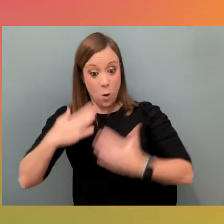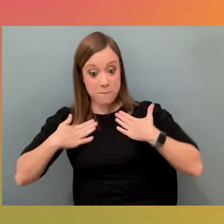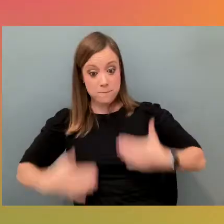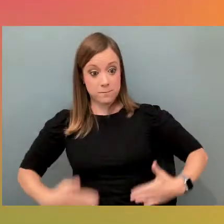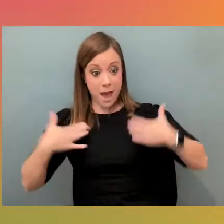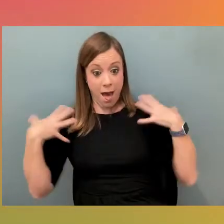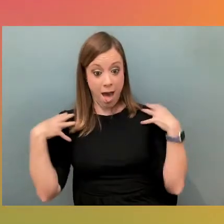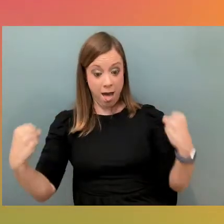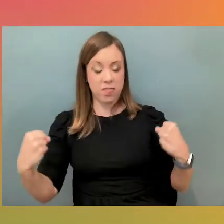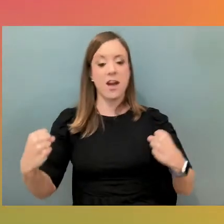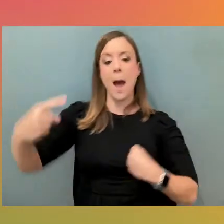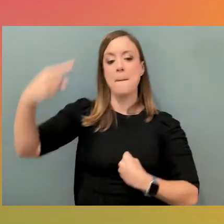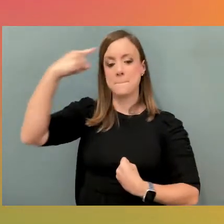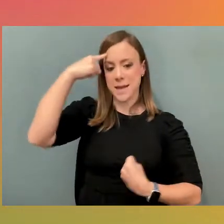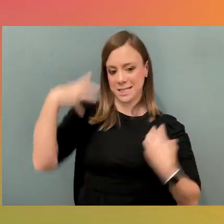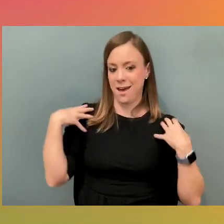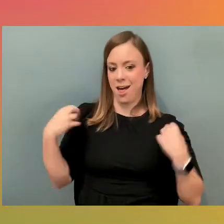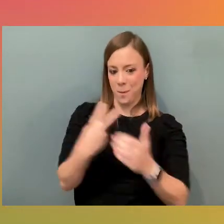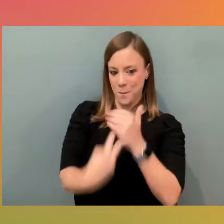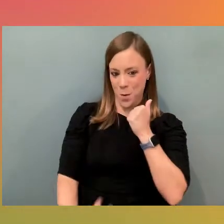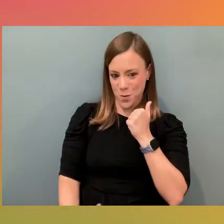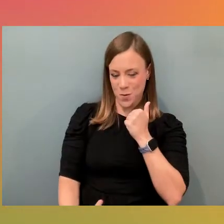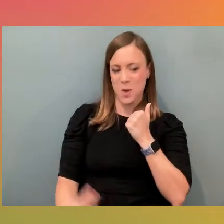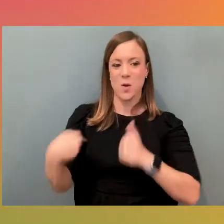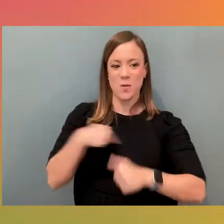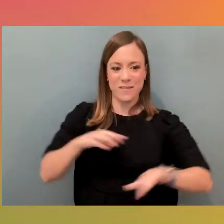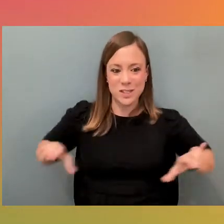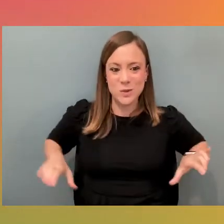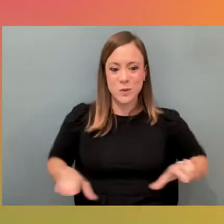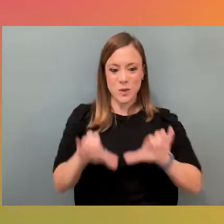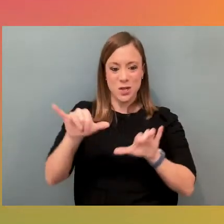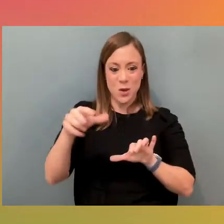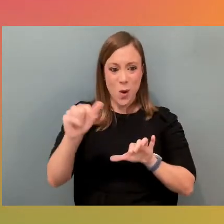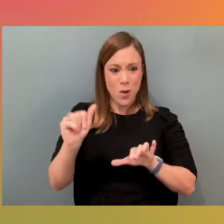BUT ALSO FOR OUR MENTAL HEALTH.